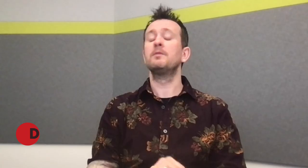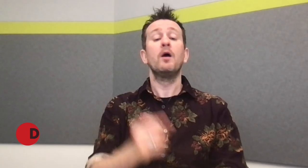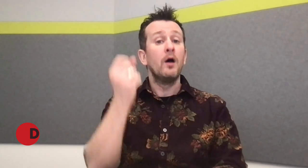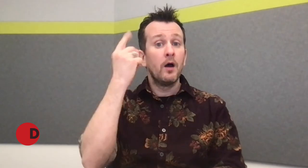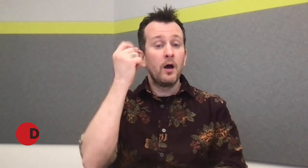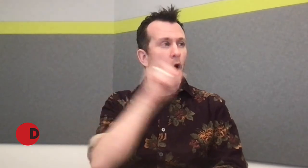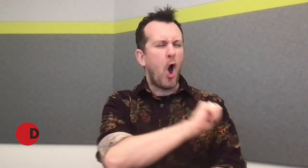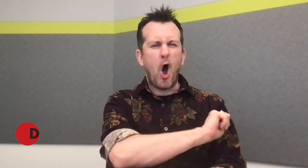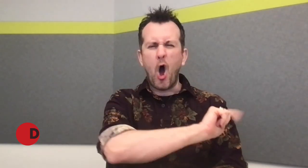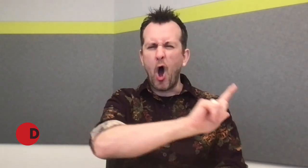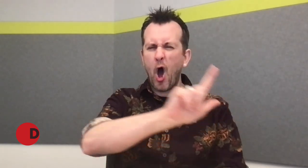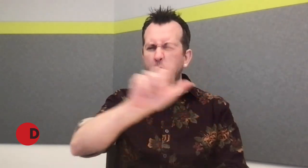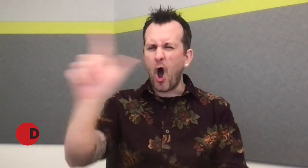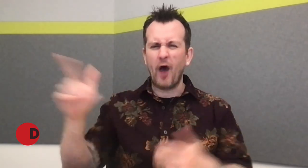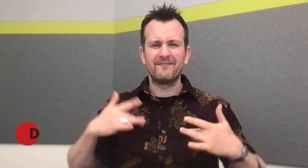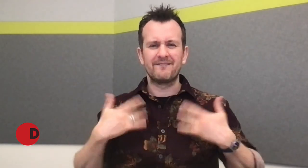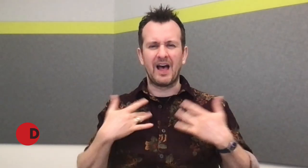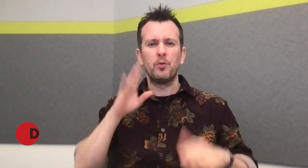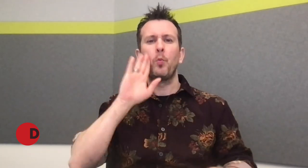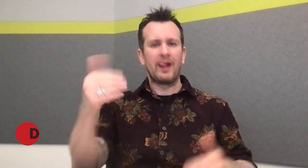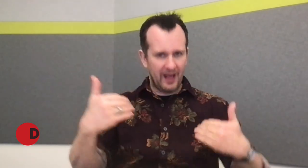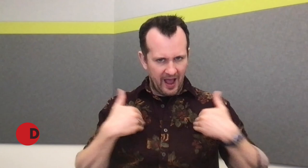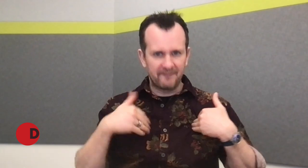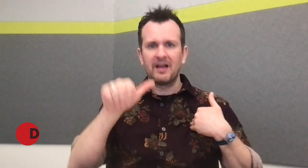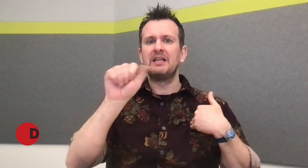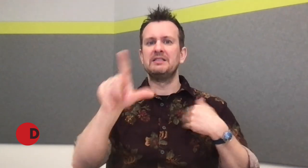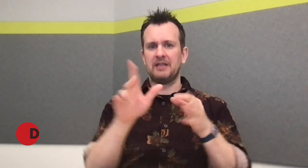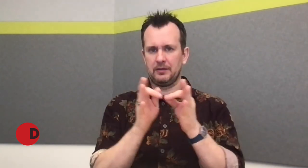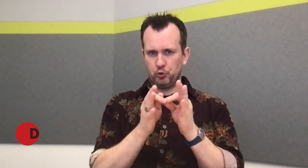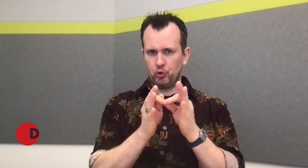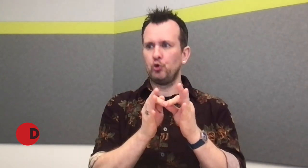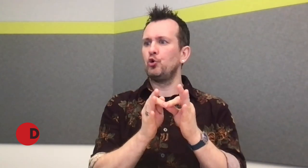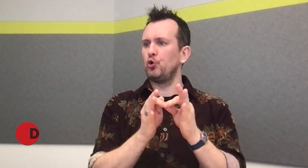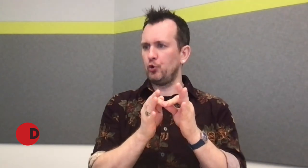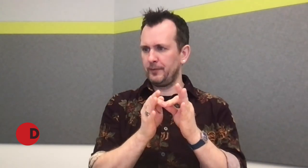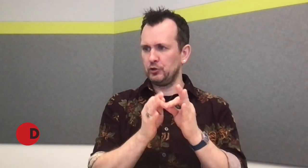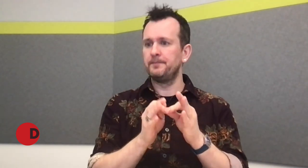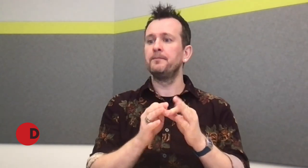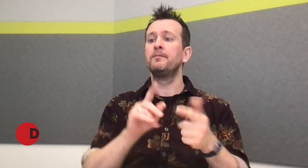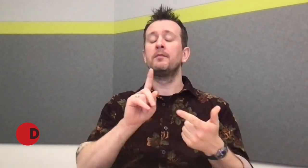All of the events under this Festival will have ASL interpreters available